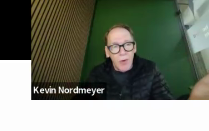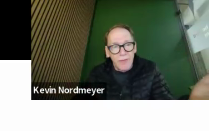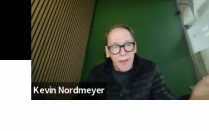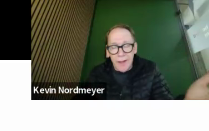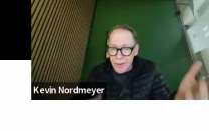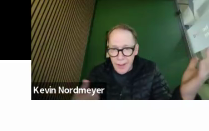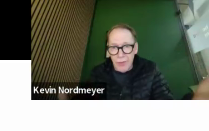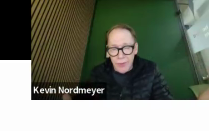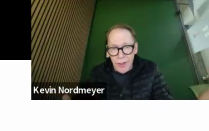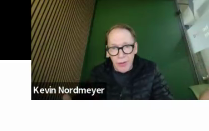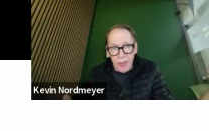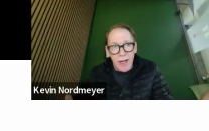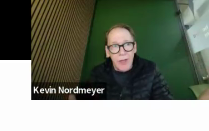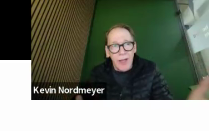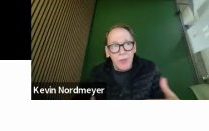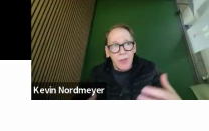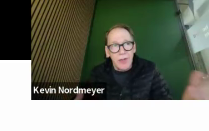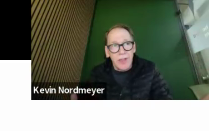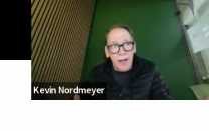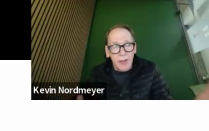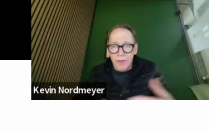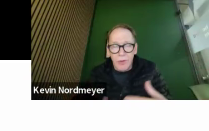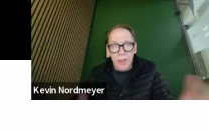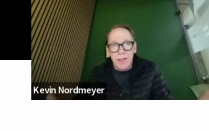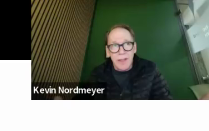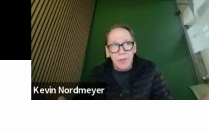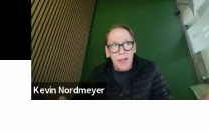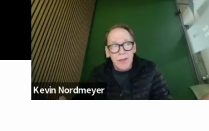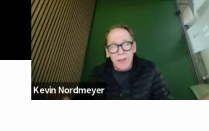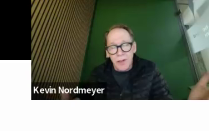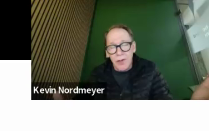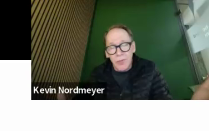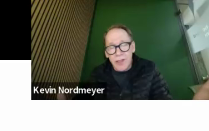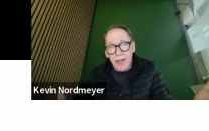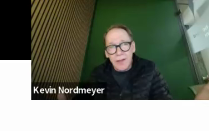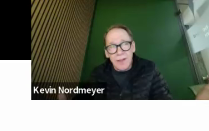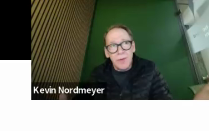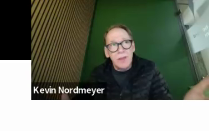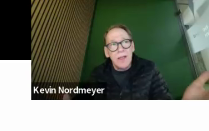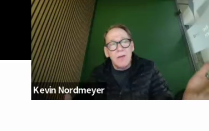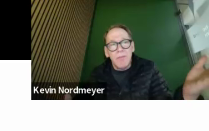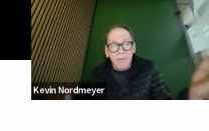My wife and I, again, are nearing retirement age. We're trying to retire into a fully accessible house 'cause our current one is not accessible.